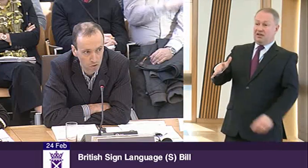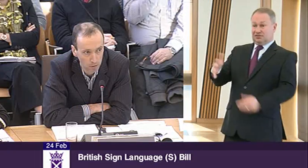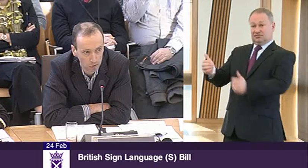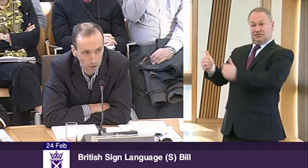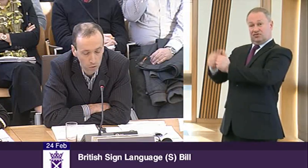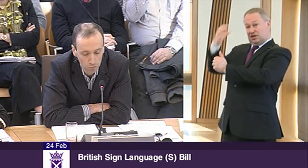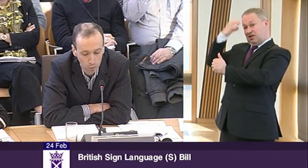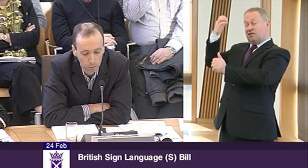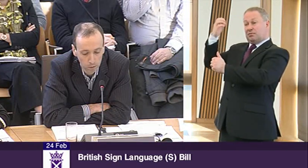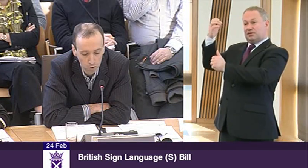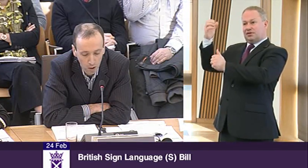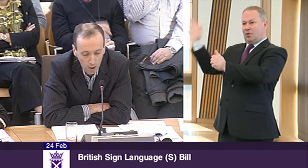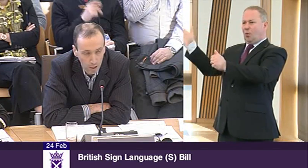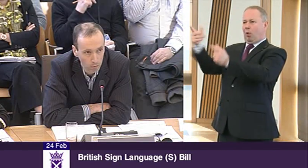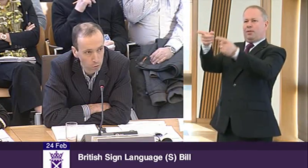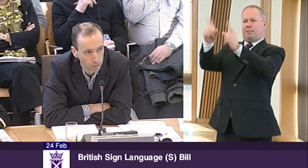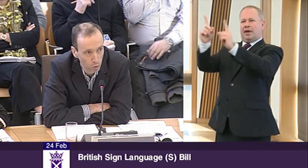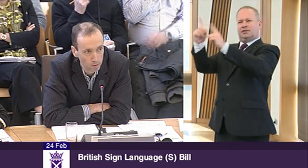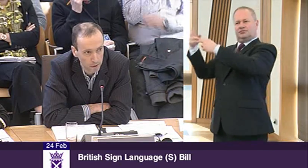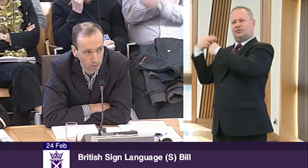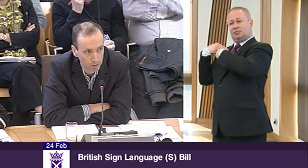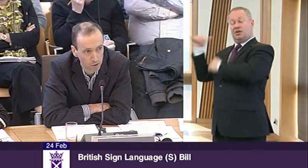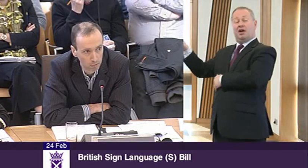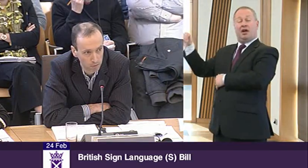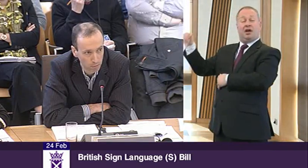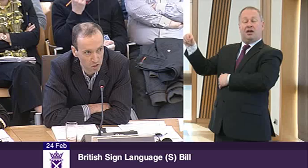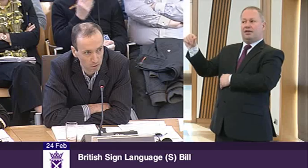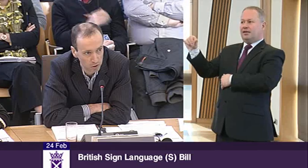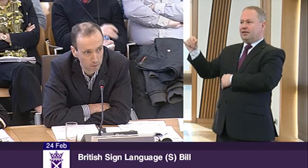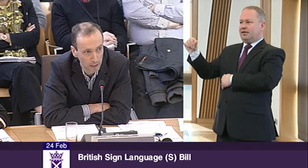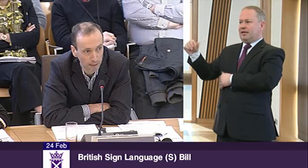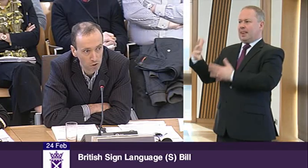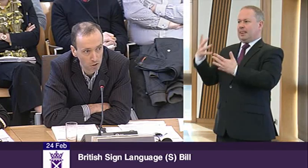of view regarding collective responsibility across portfolios. We have a minister with